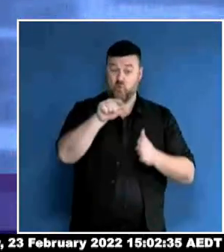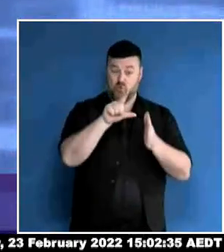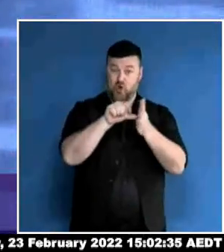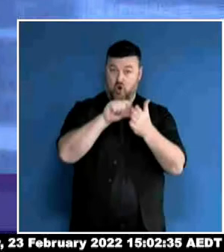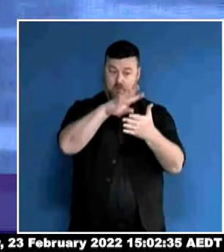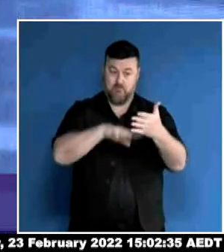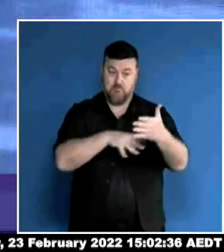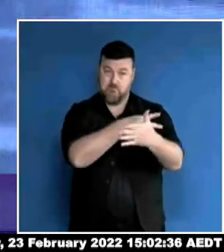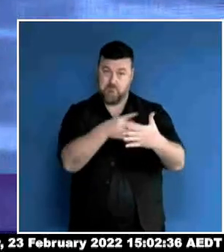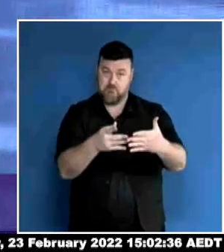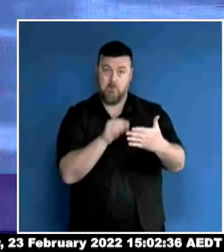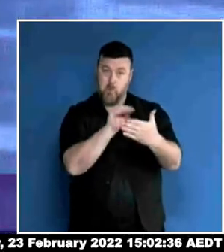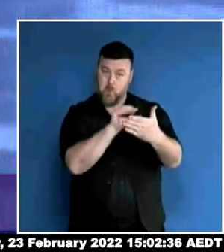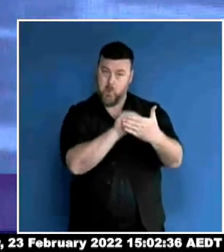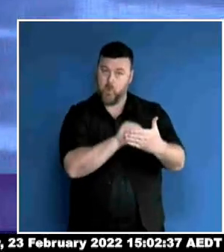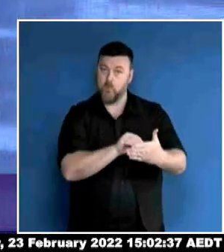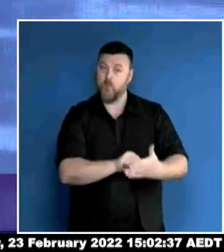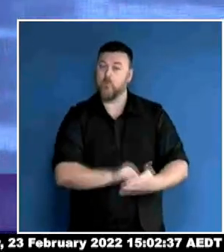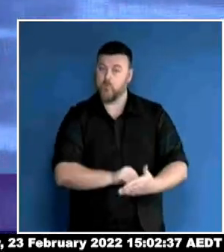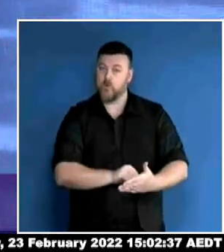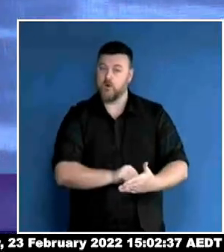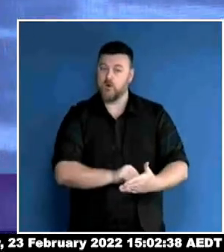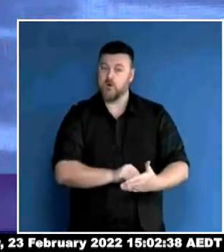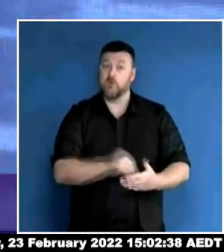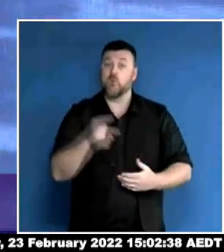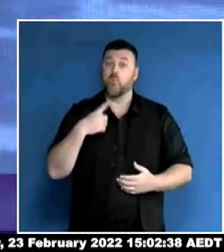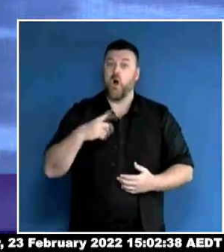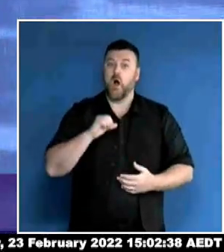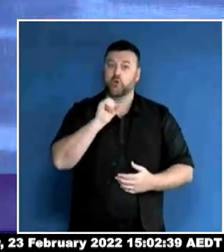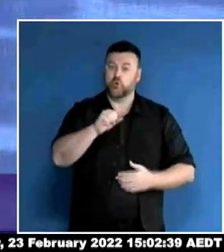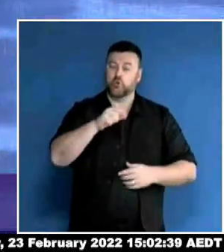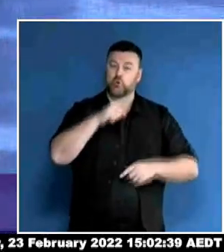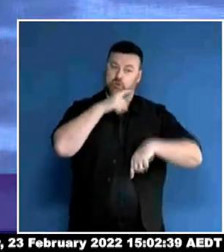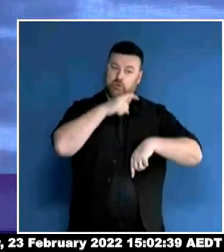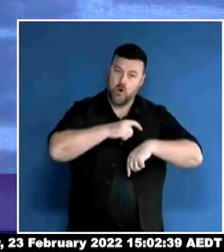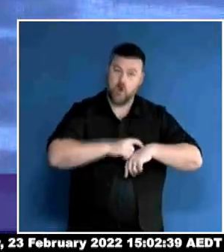spending a lot of time researching the DES system to understand it.